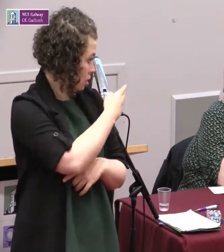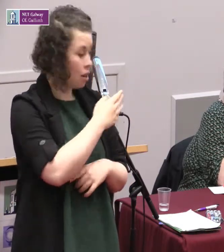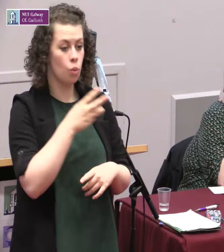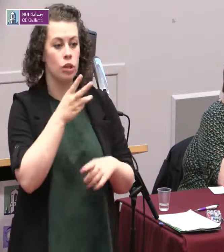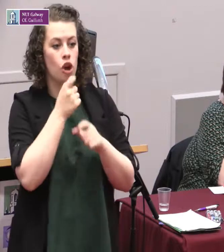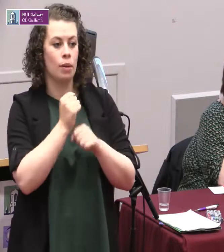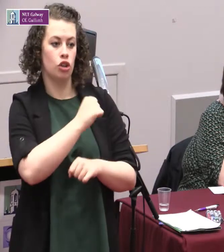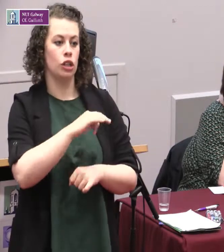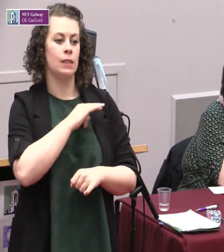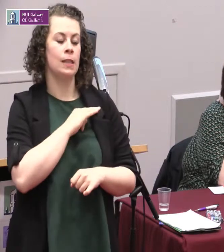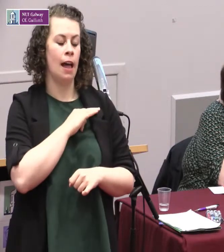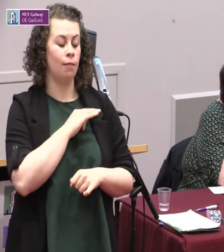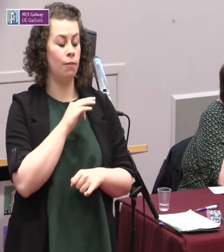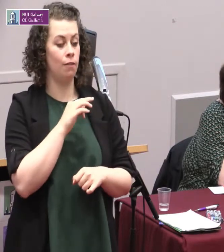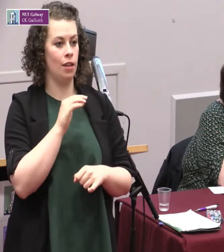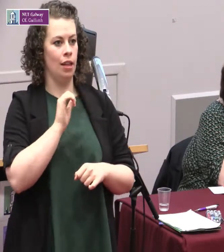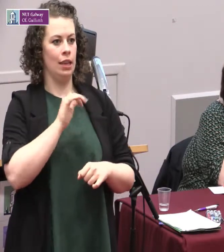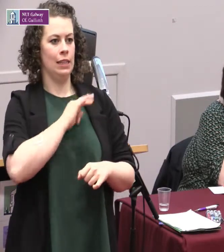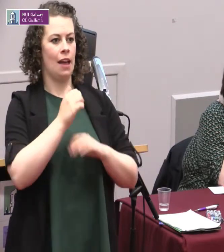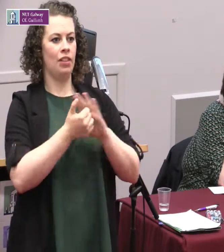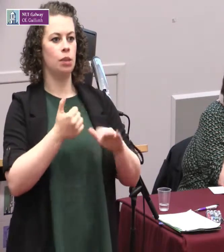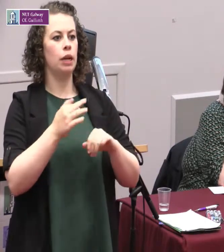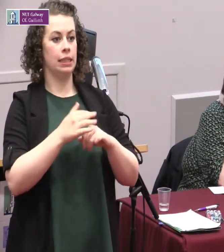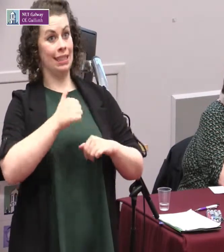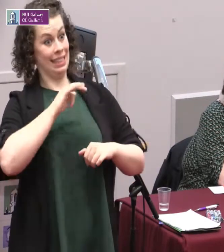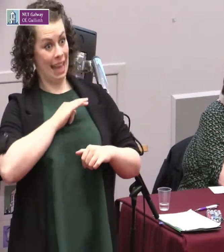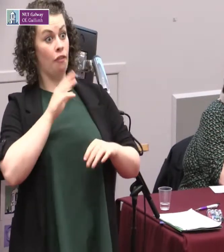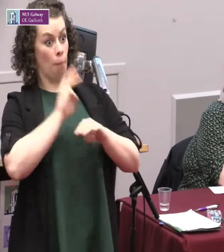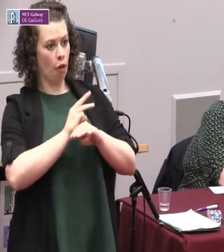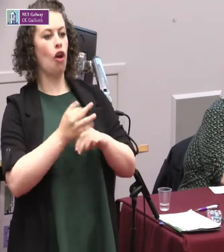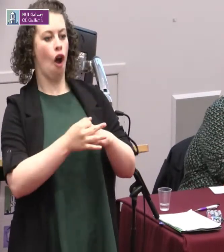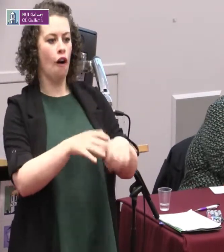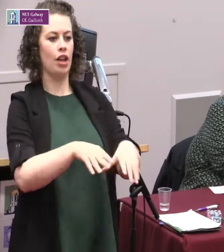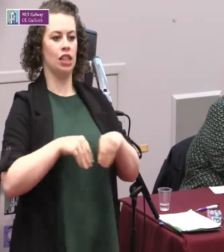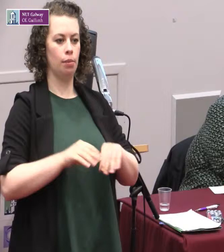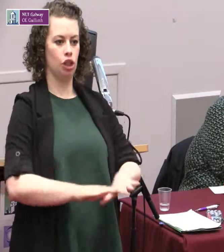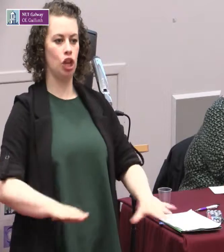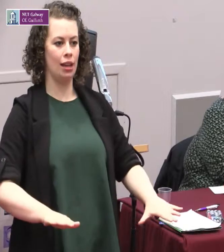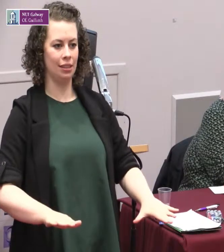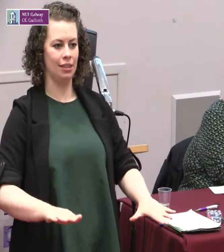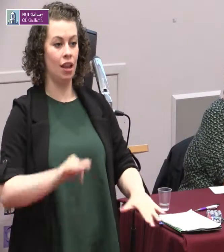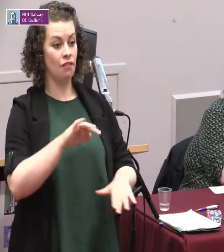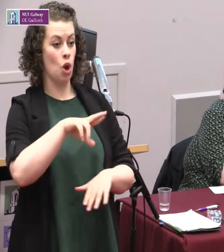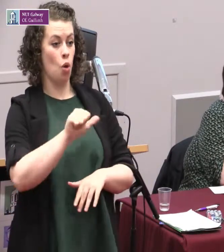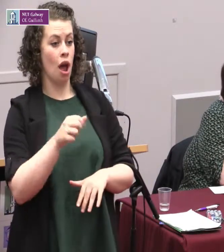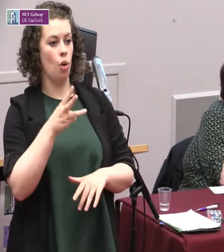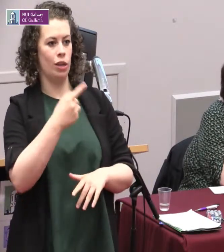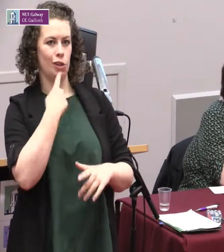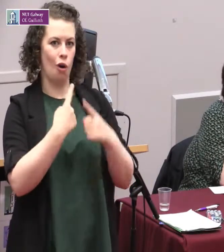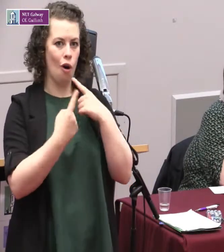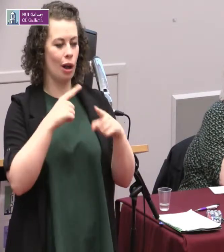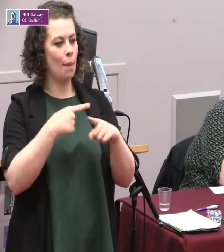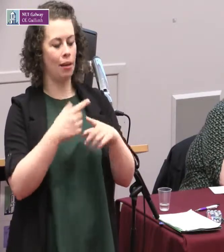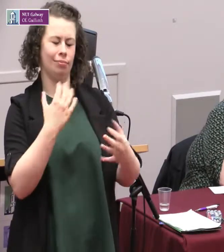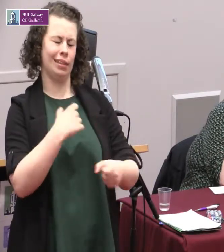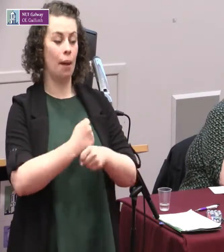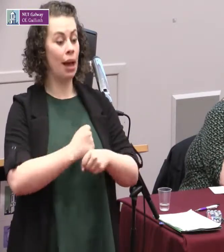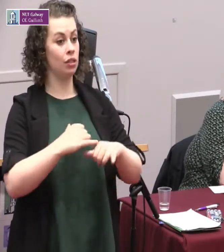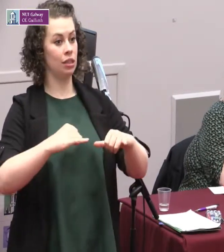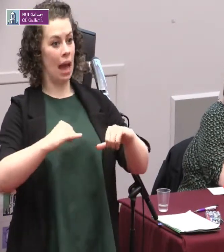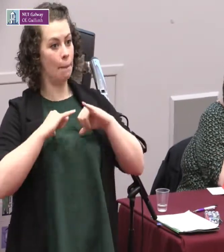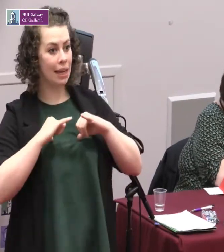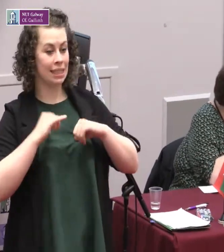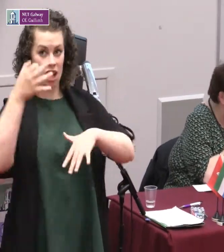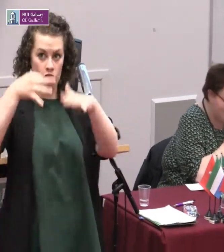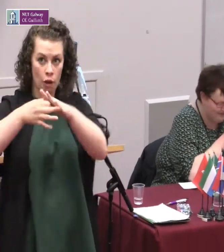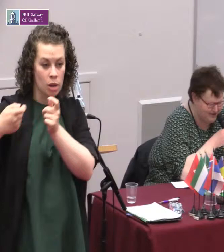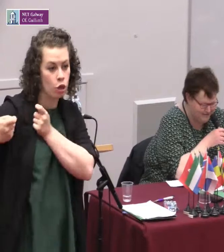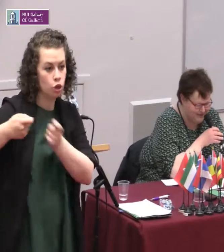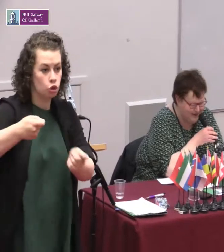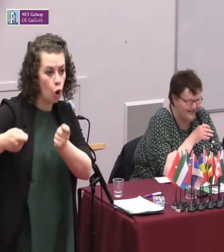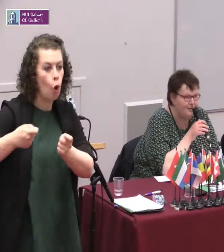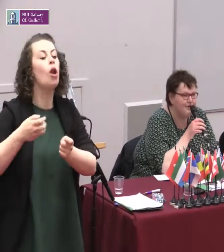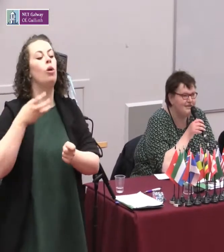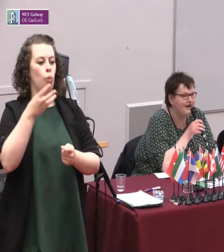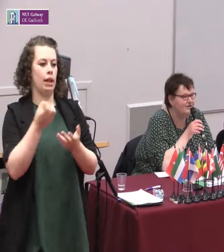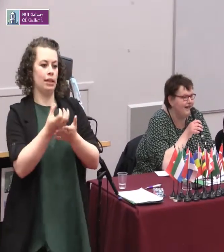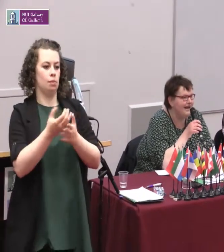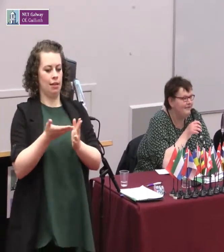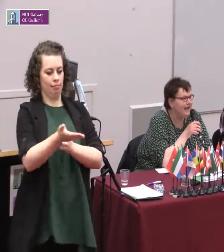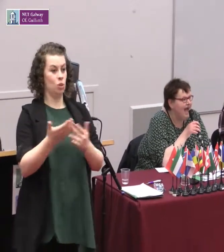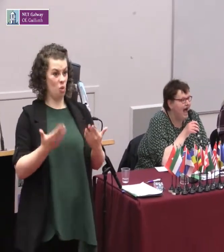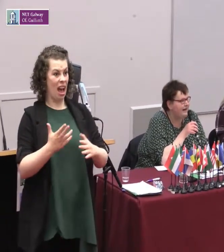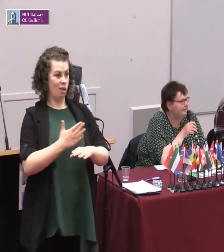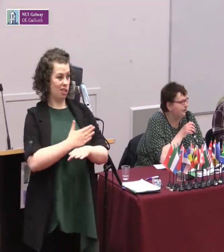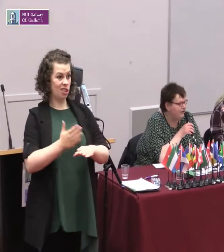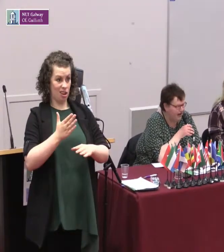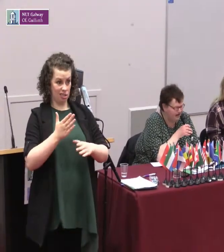experiences as an adoptive mother.